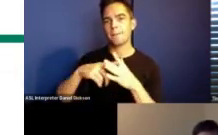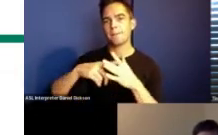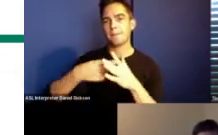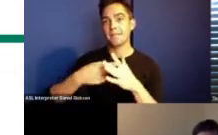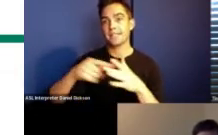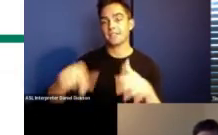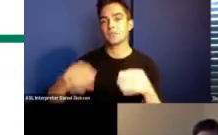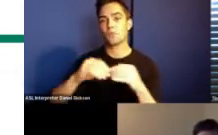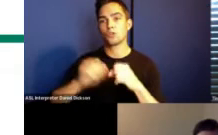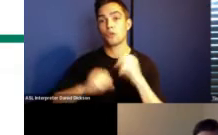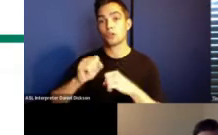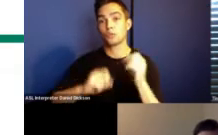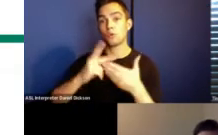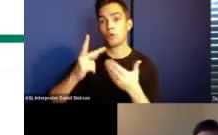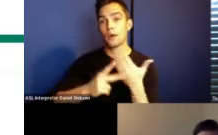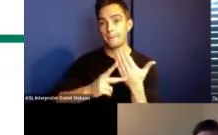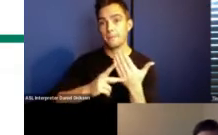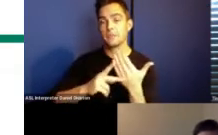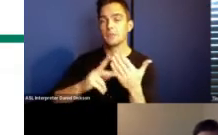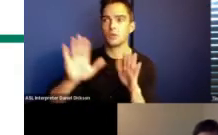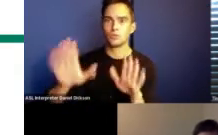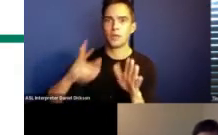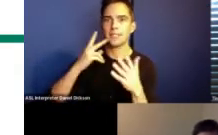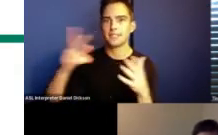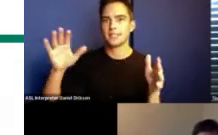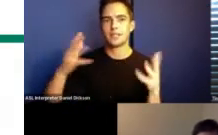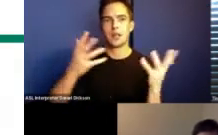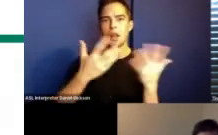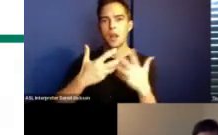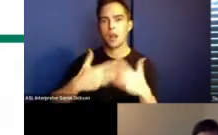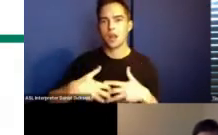structured program, and it was great to see it come together, it was great to see everyone